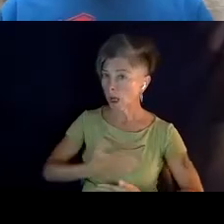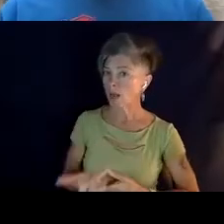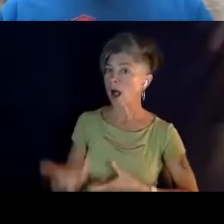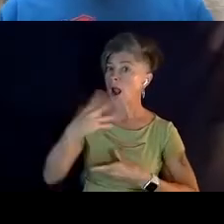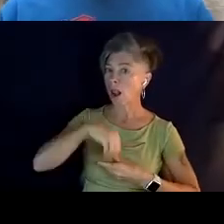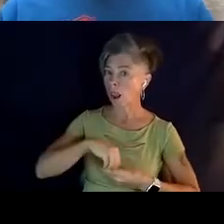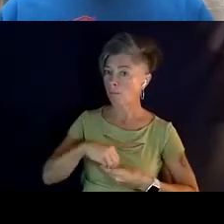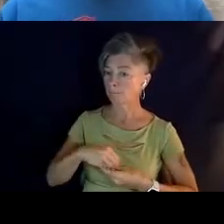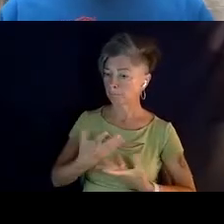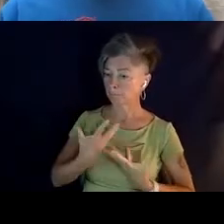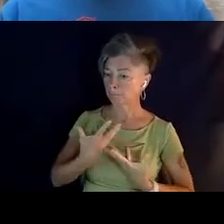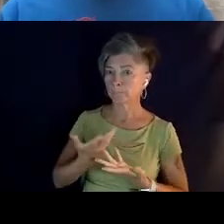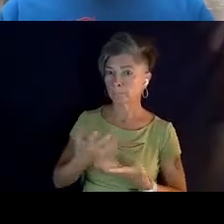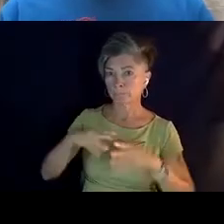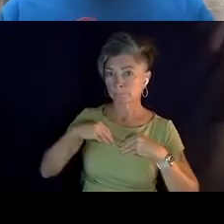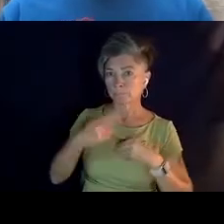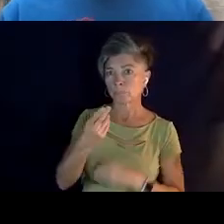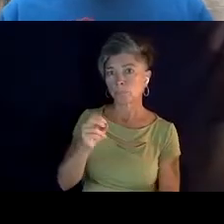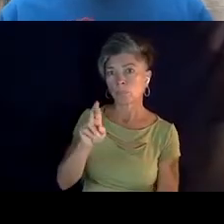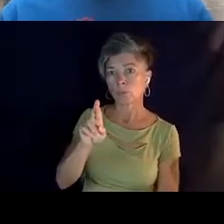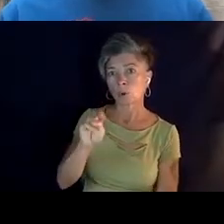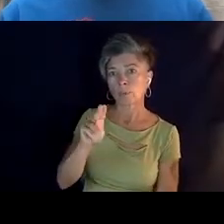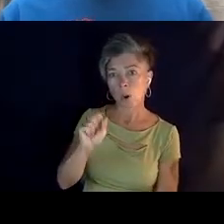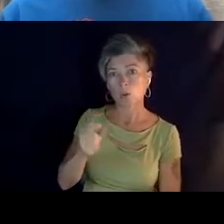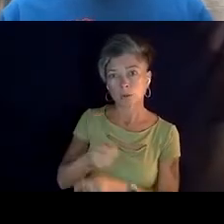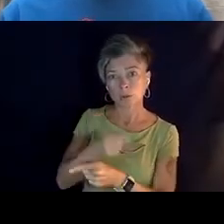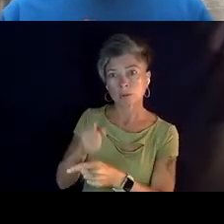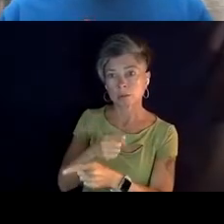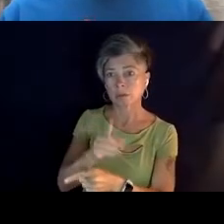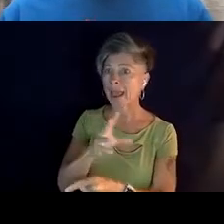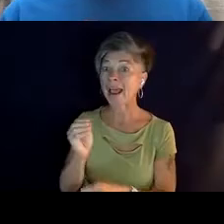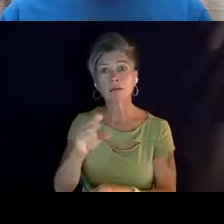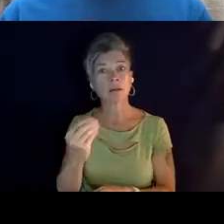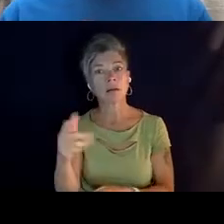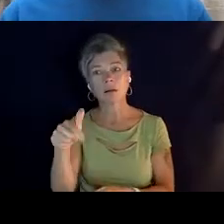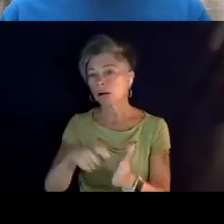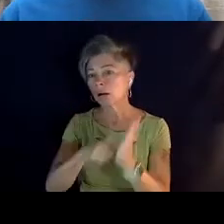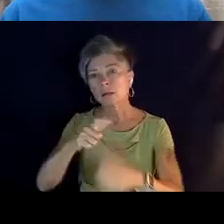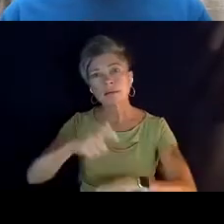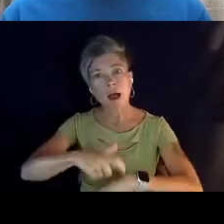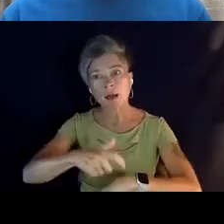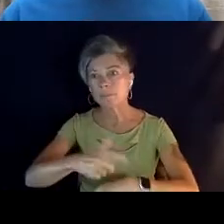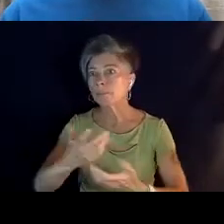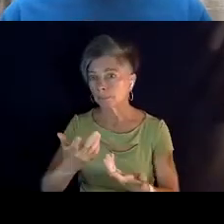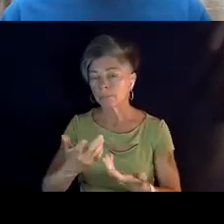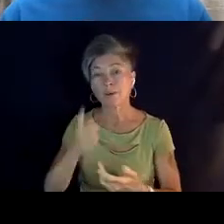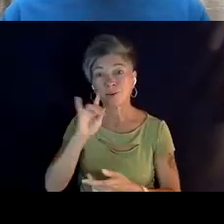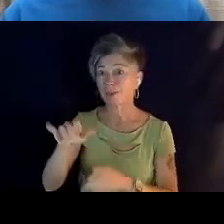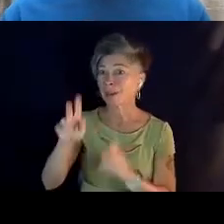And I would also really encourage everyone, this takes time. So for that person who had been waiting 14 years,